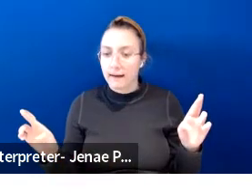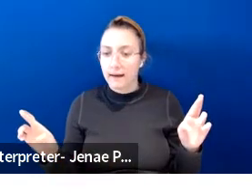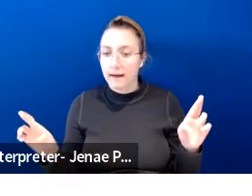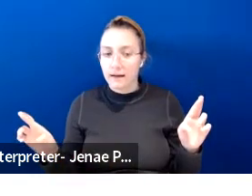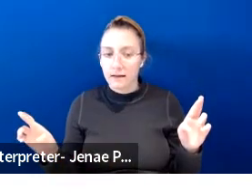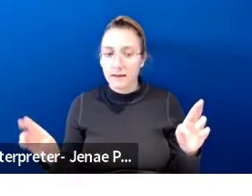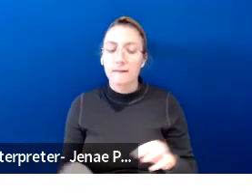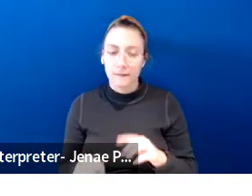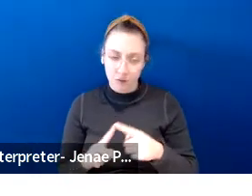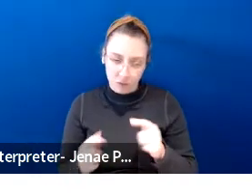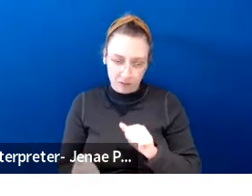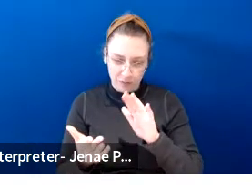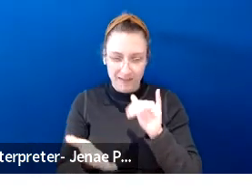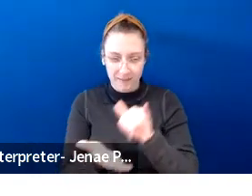address that. Sorry, this was